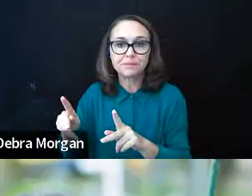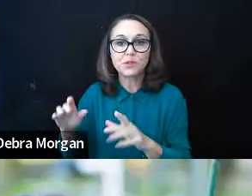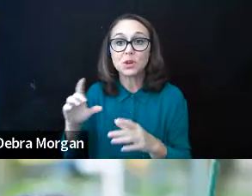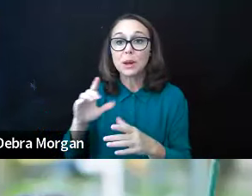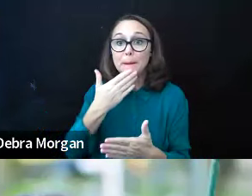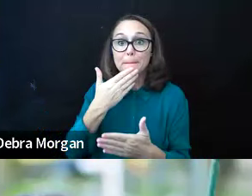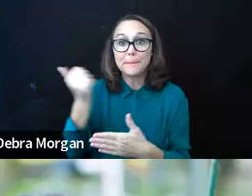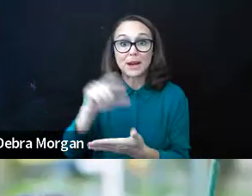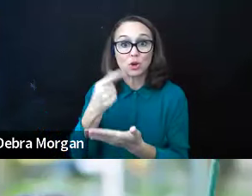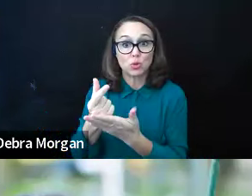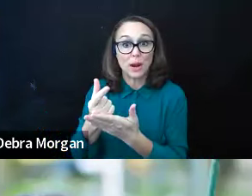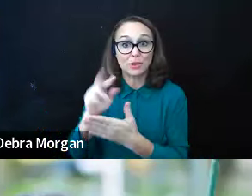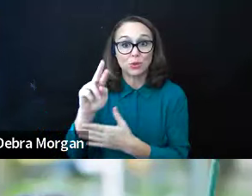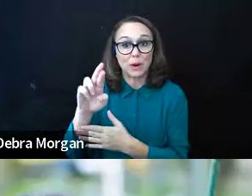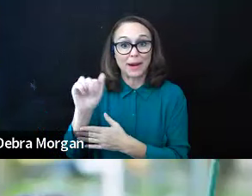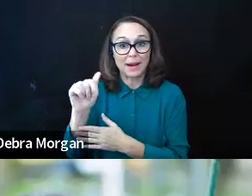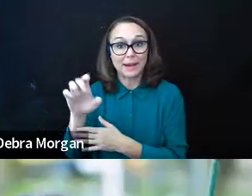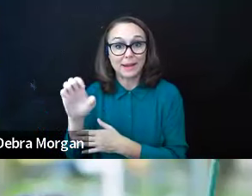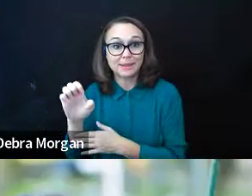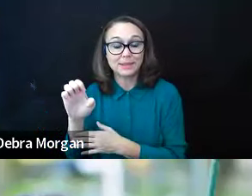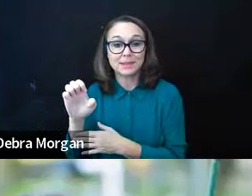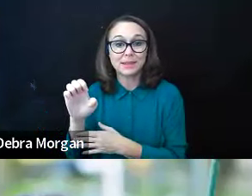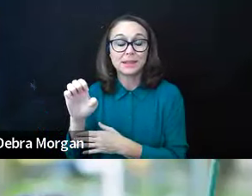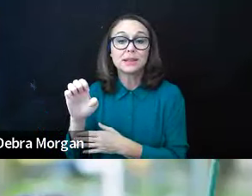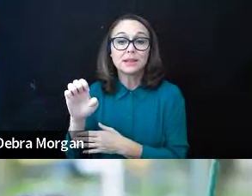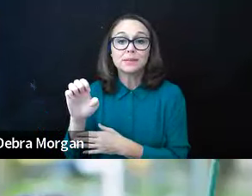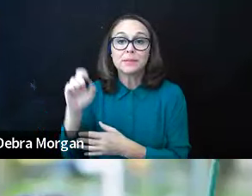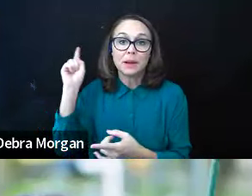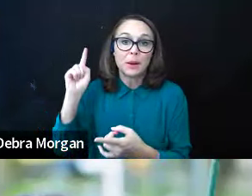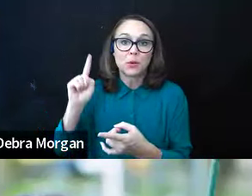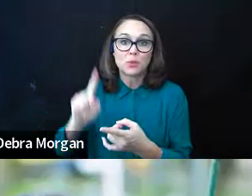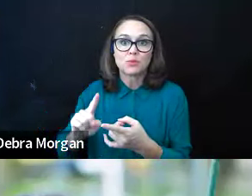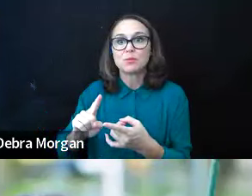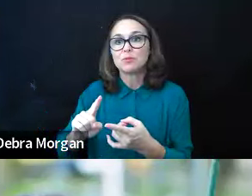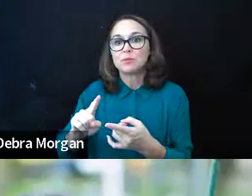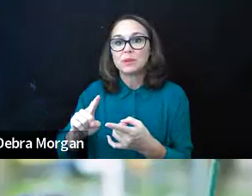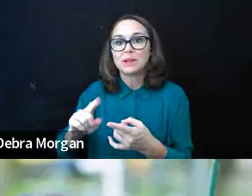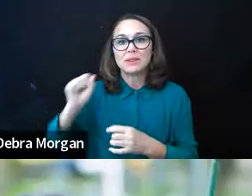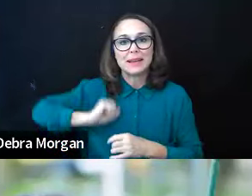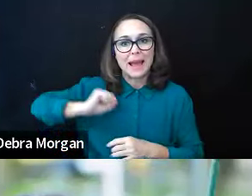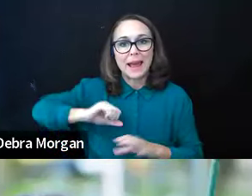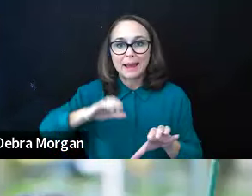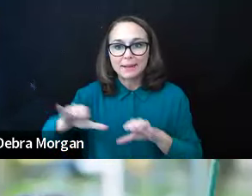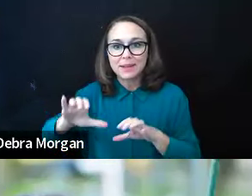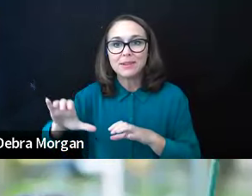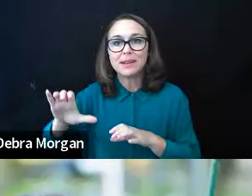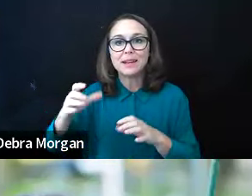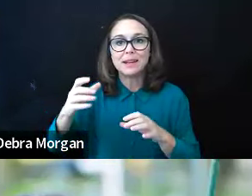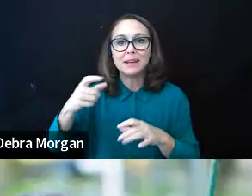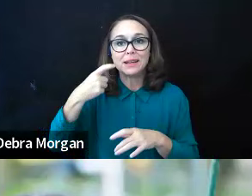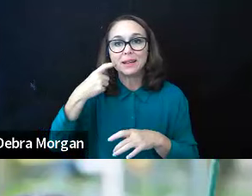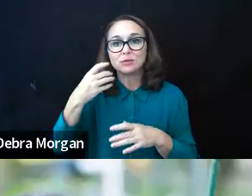reductions in academic failure and risk behaviors like gang activity and drug sales. Next slide,